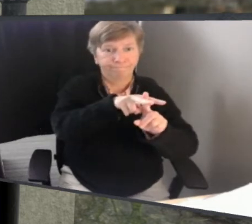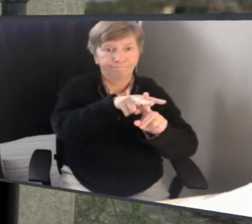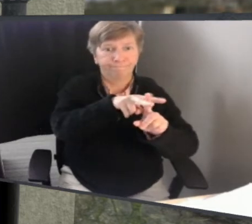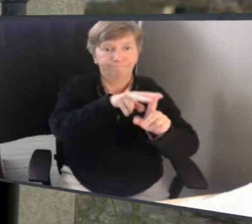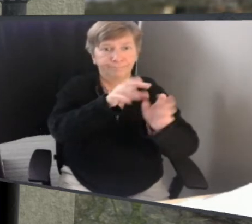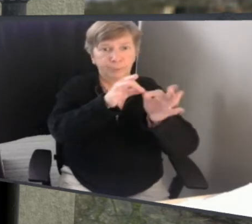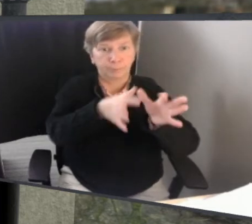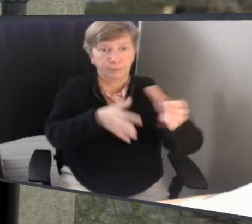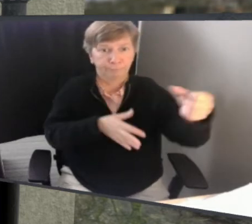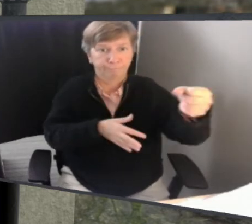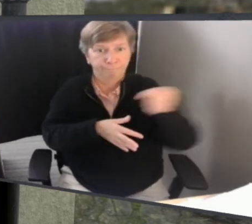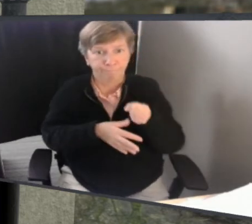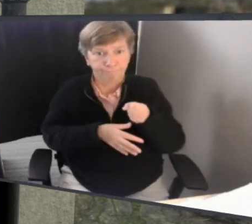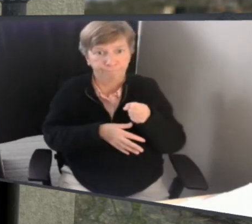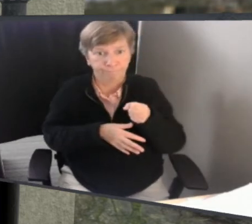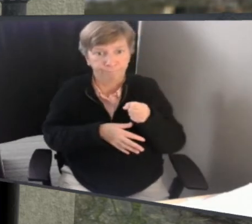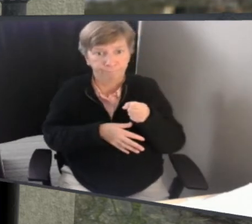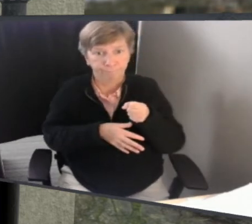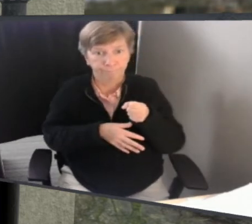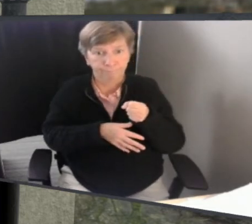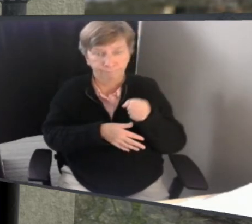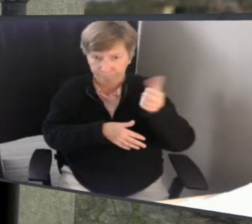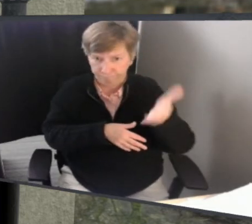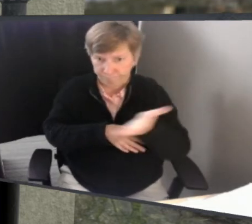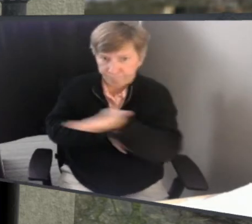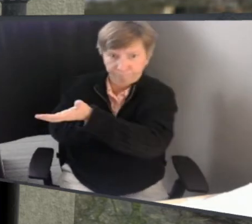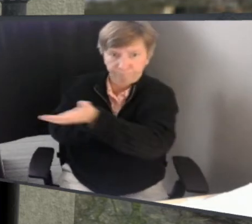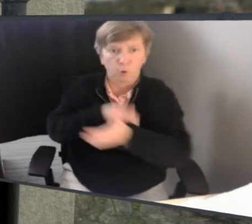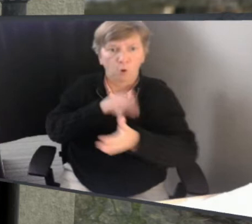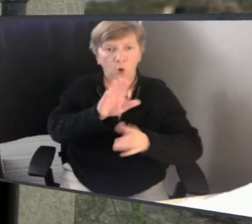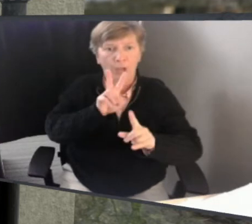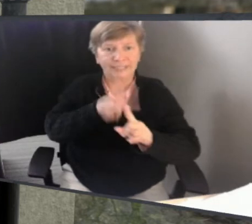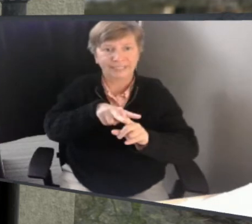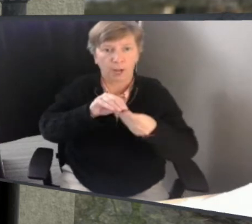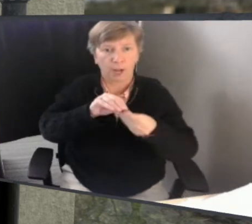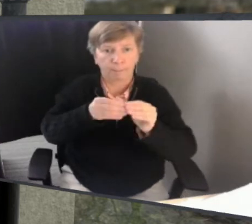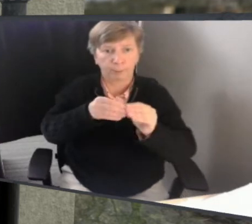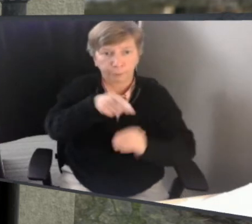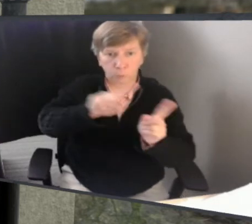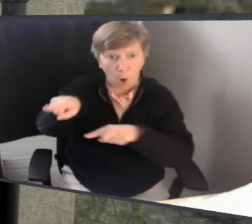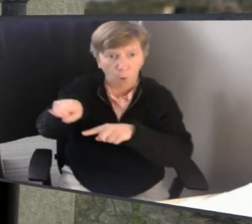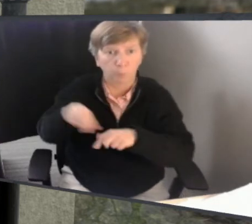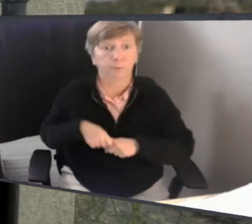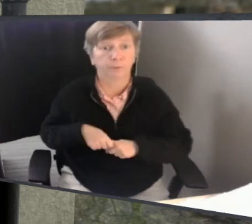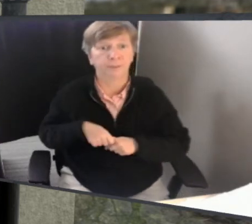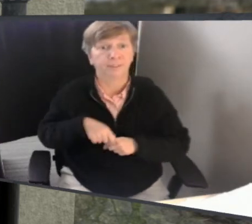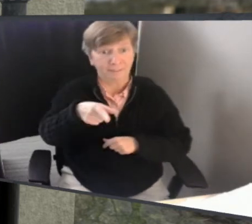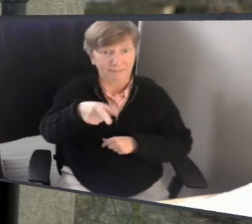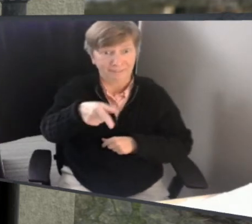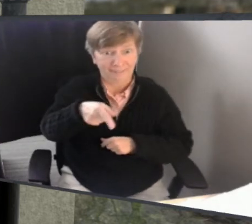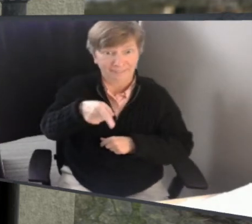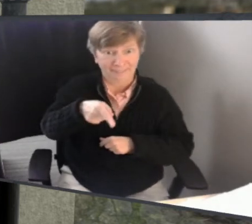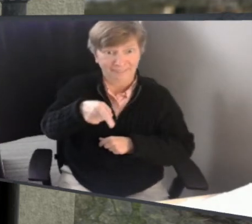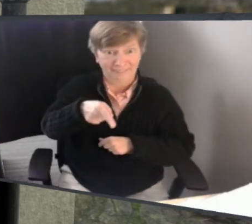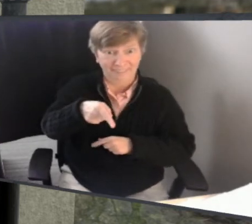typically look for the person that they are assigned to interpret for. An interpreter will get their